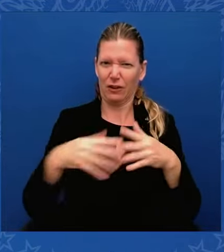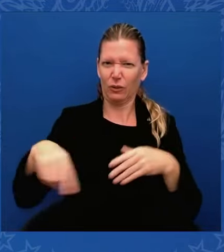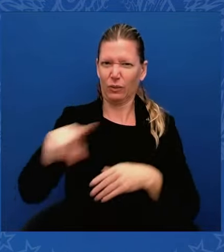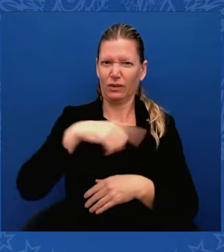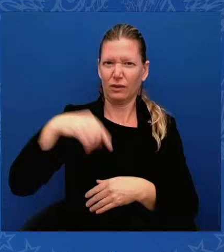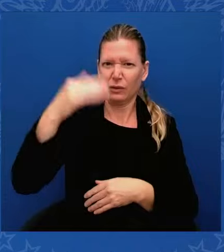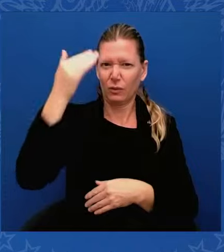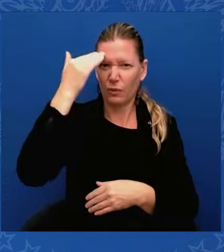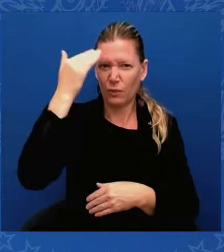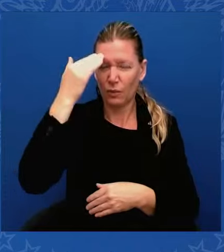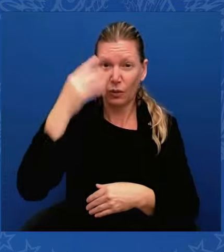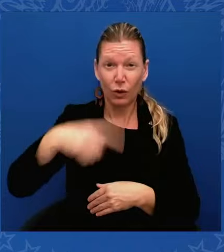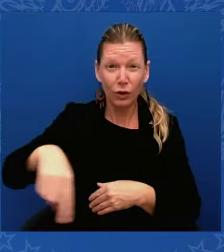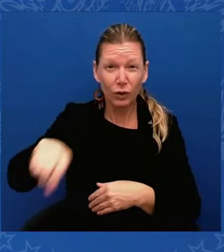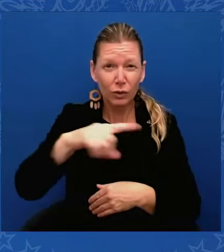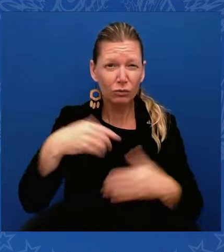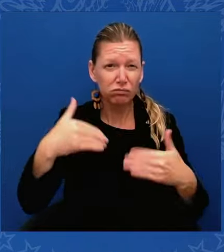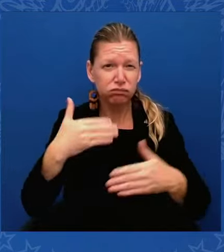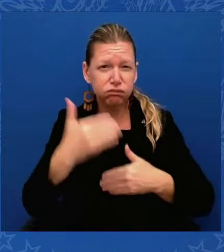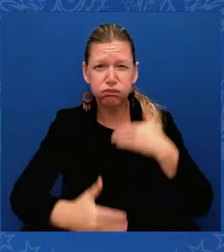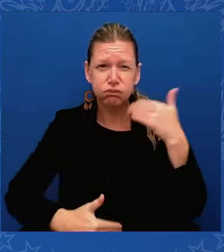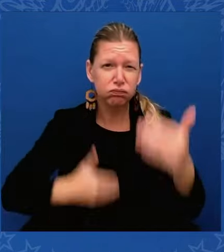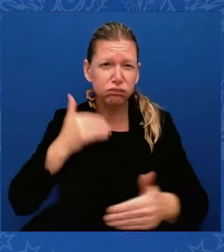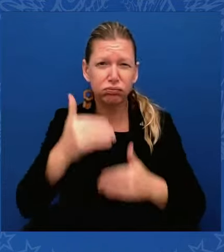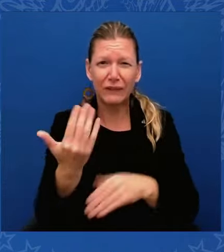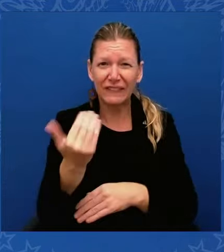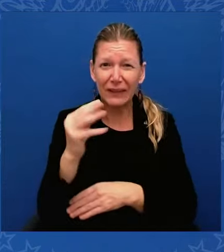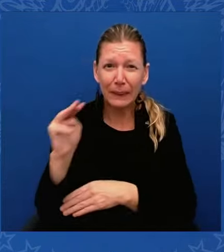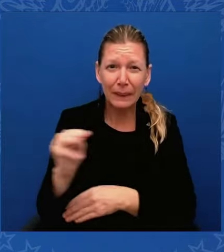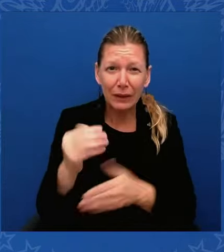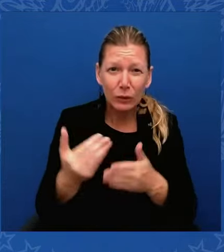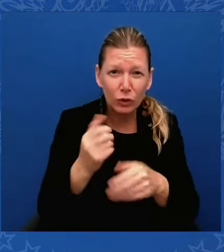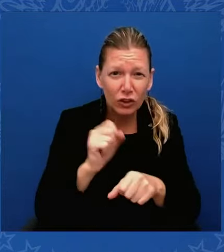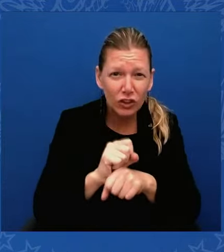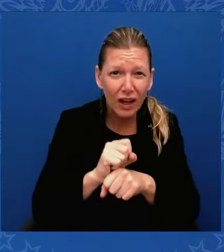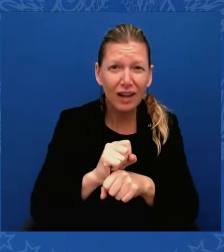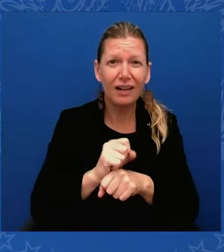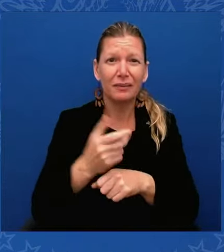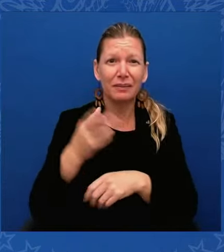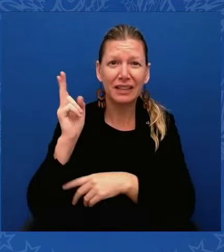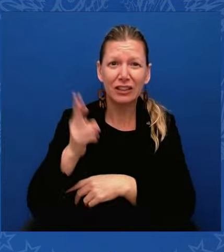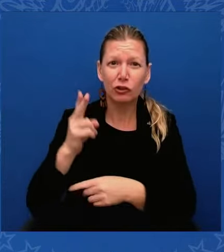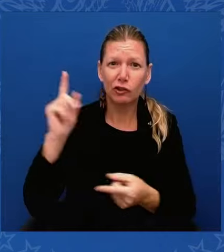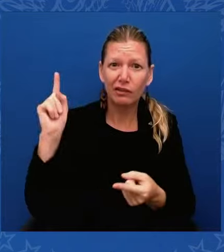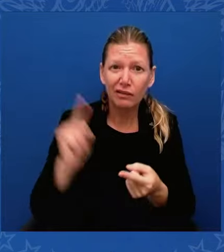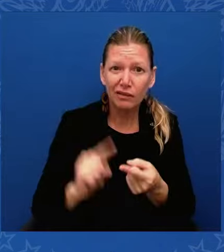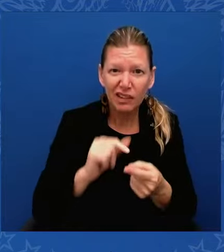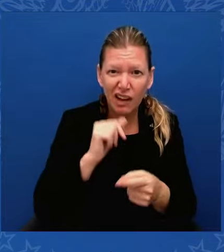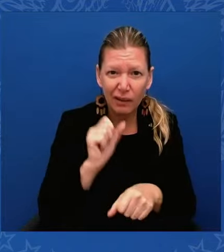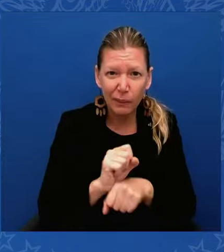In fact, loans from our small business administration AANHPI small businesses up by 44%